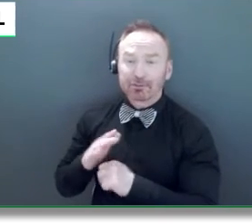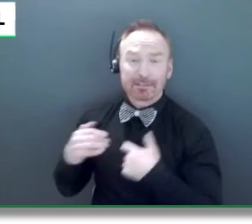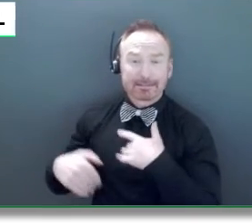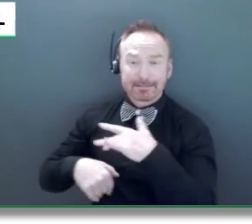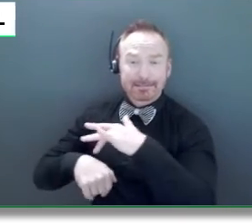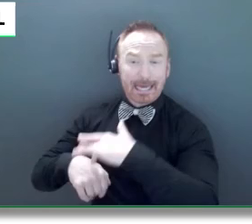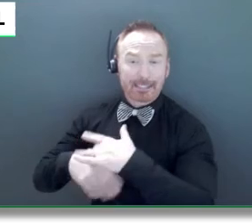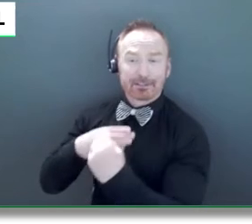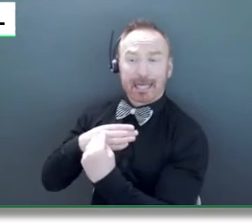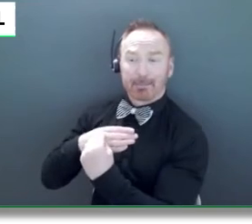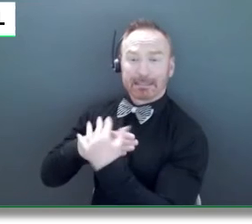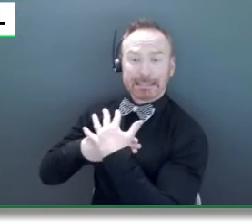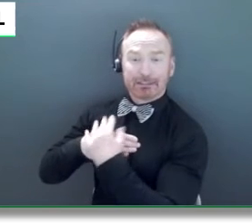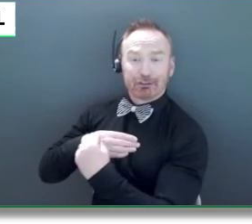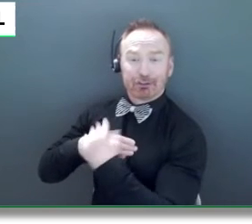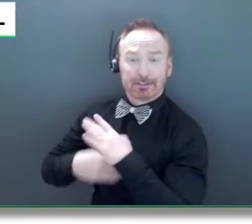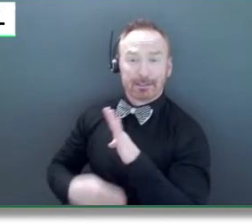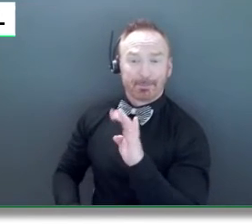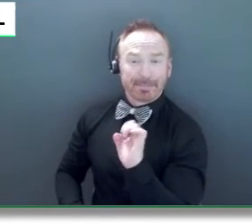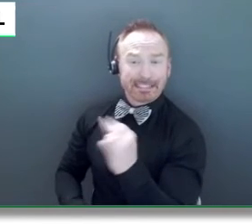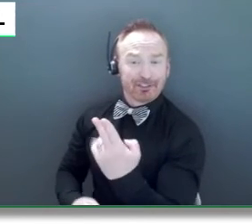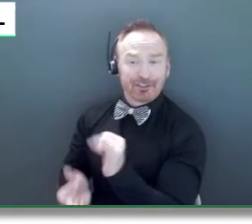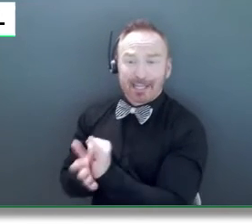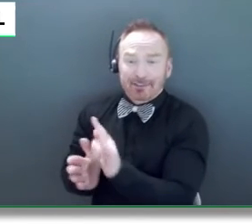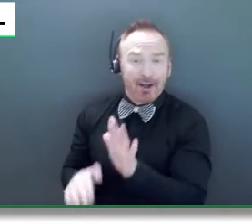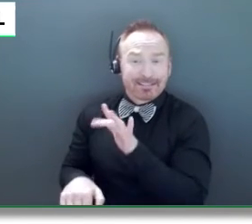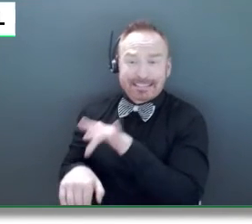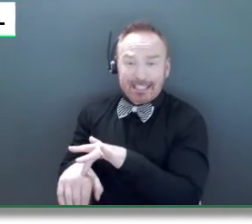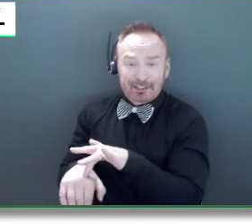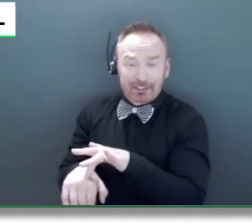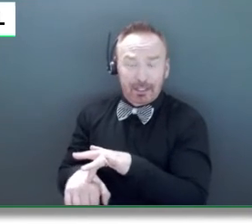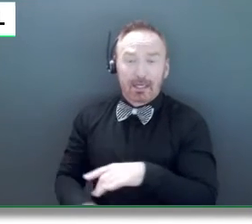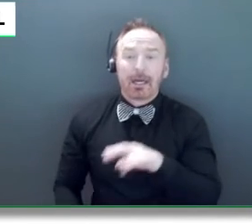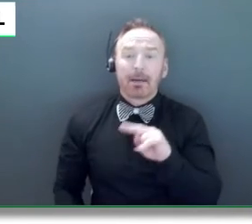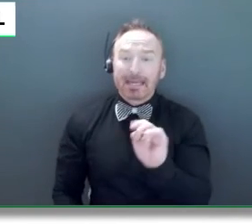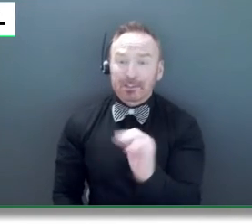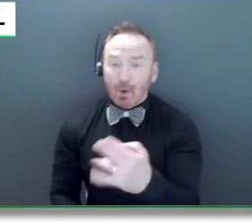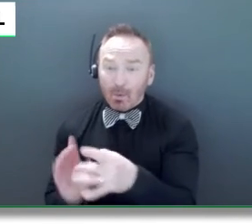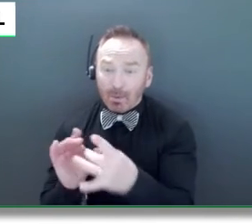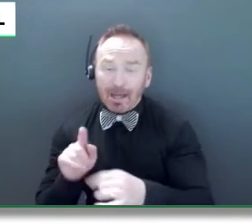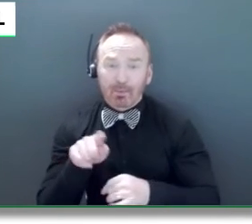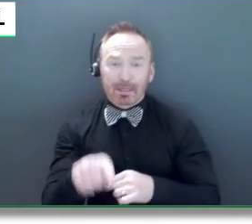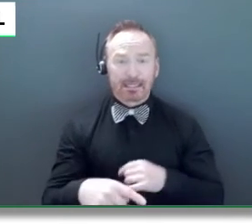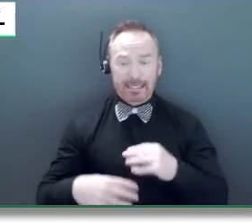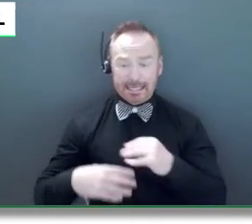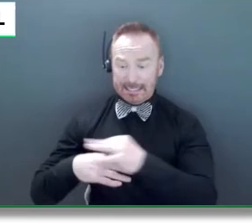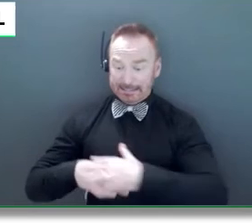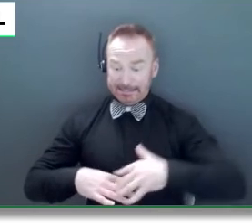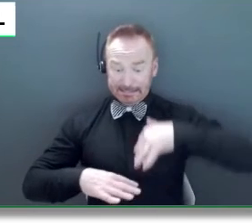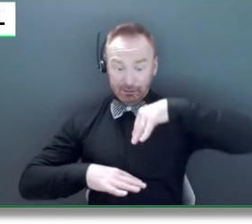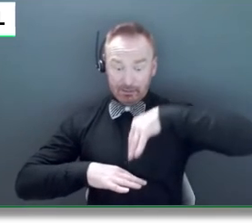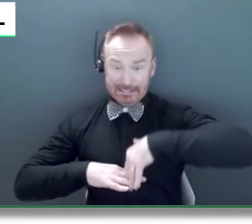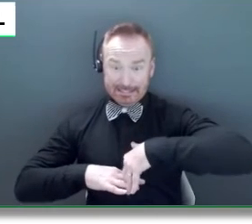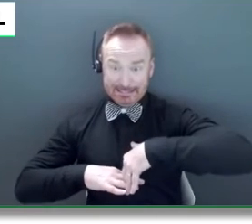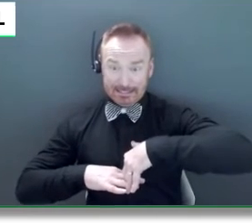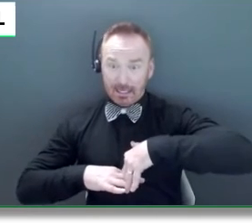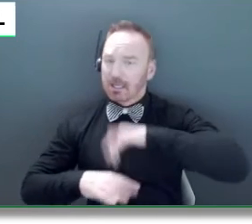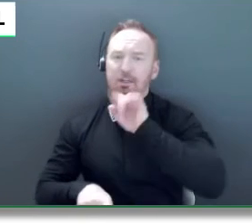that have been there historically and not just Indigenous as as you know the color of our skin but the people who have really been there